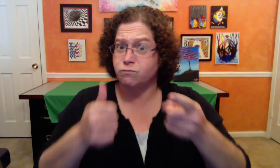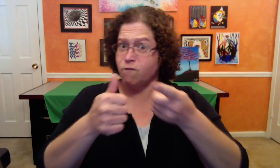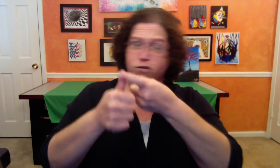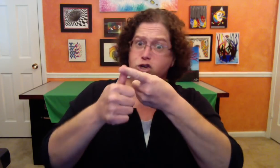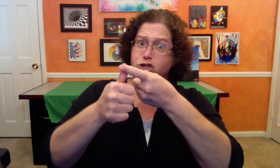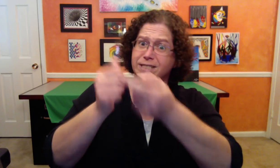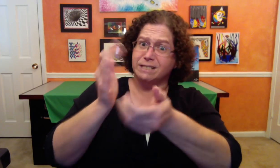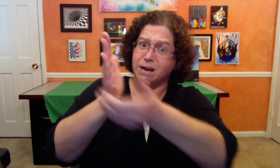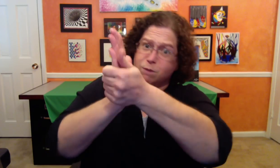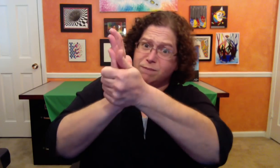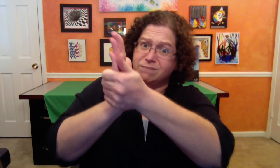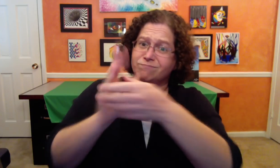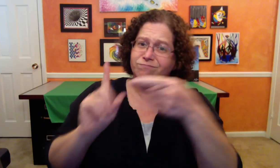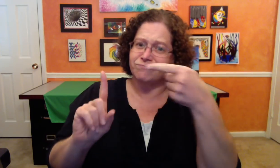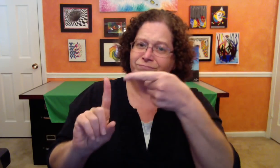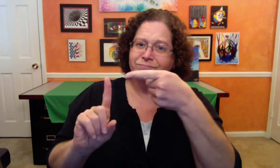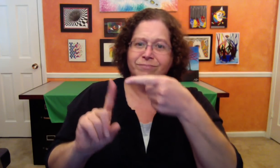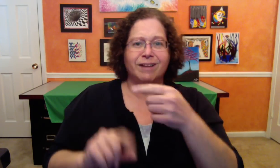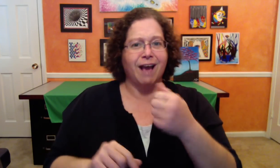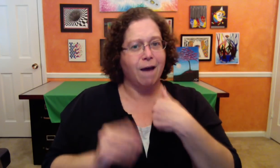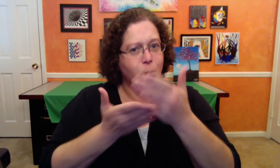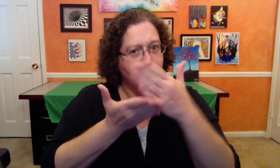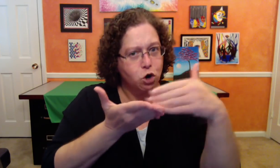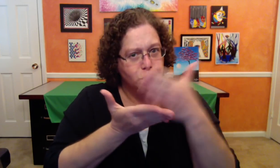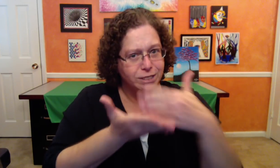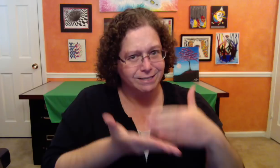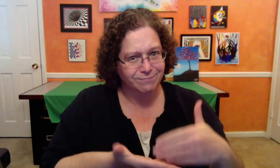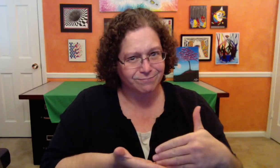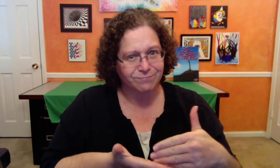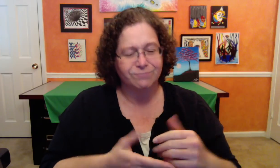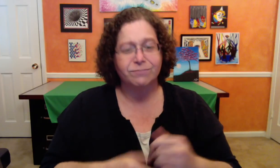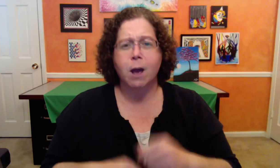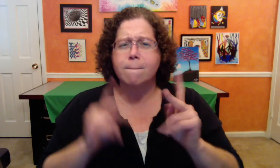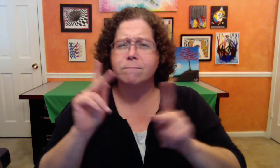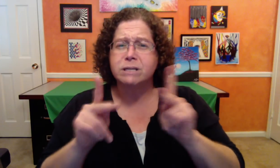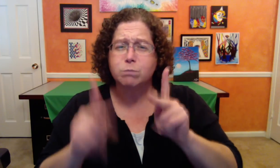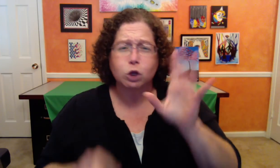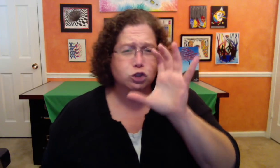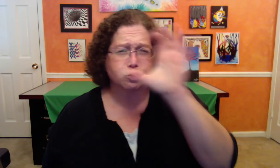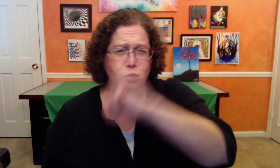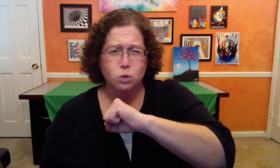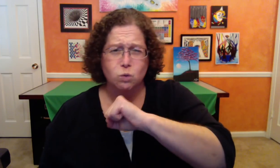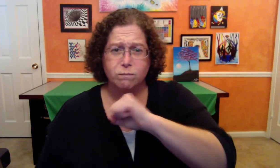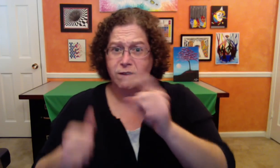The First Amendment has their own parts, and often times, people assumed that